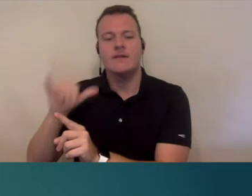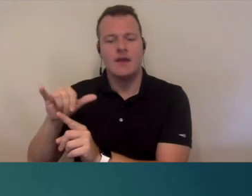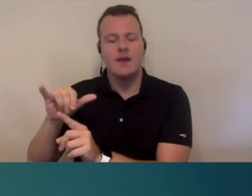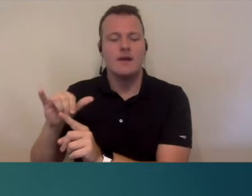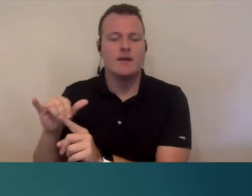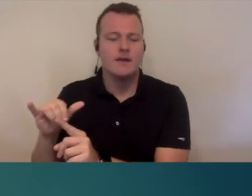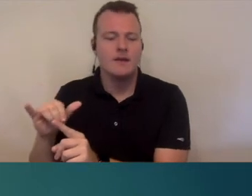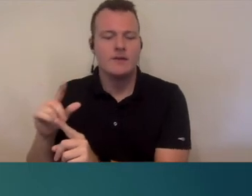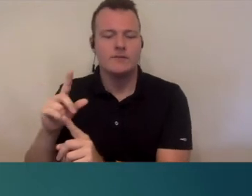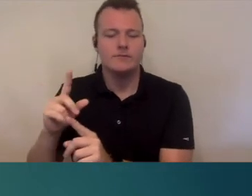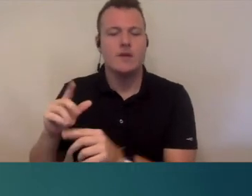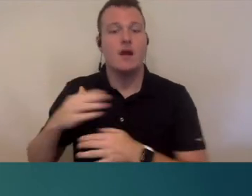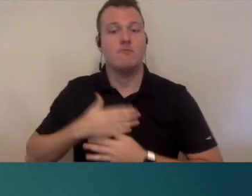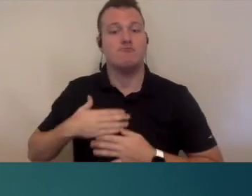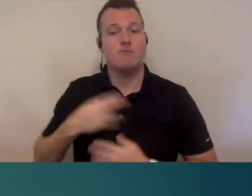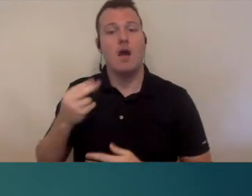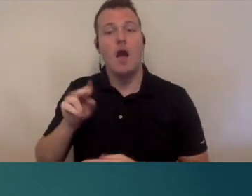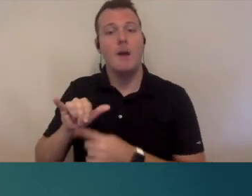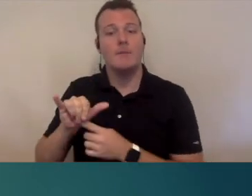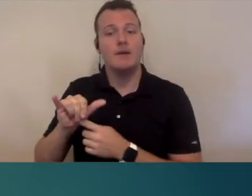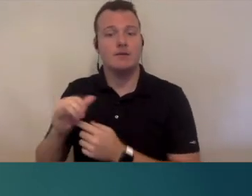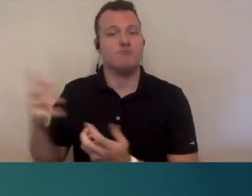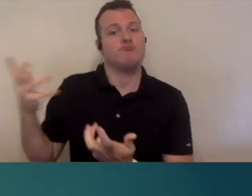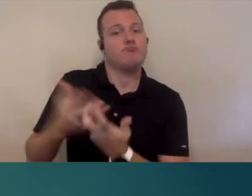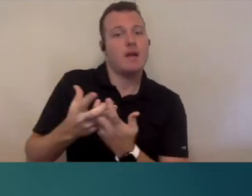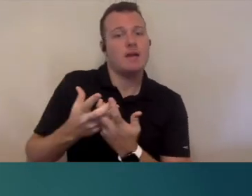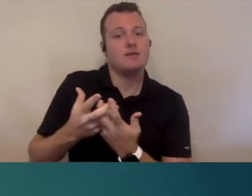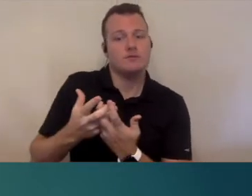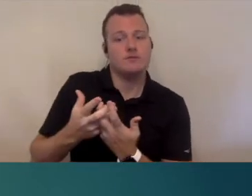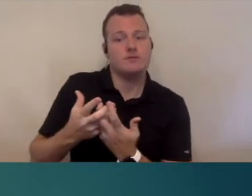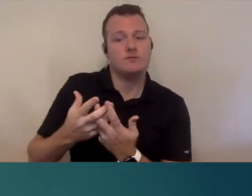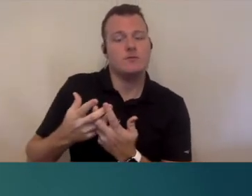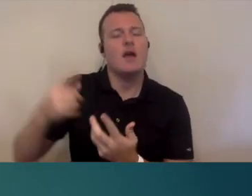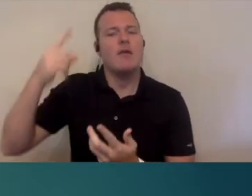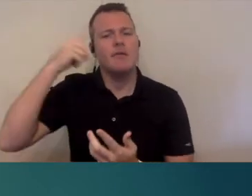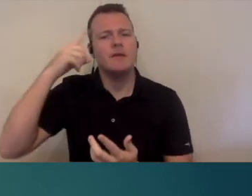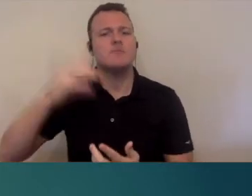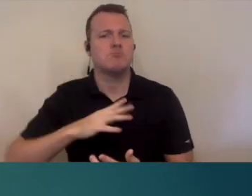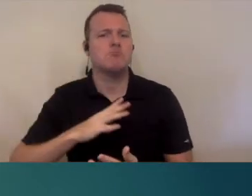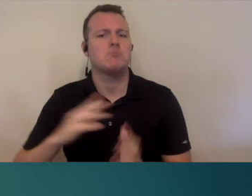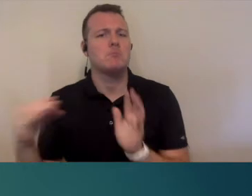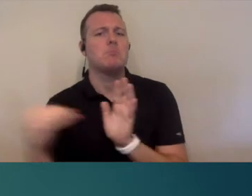applicable to what you're playing for, I think it's great to list that. However,